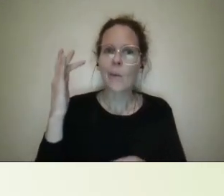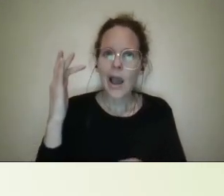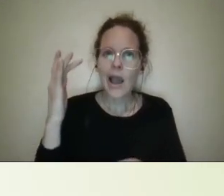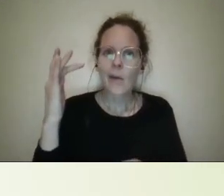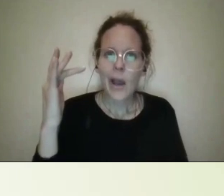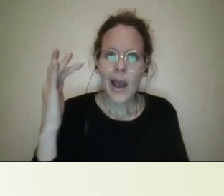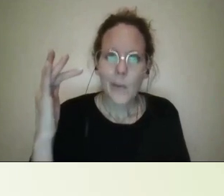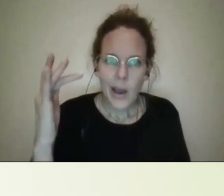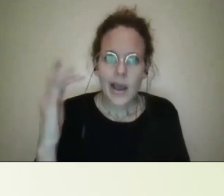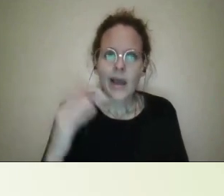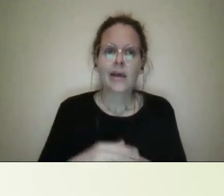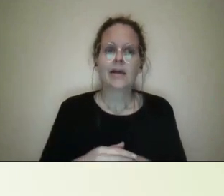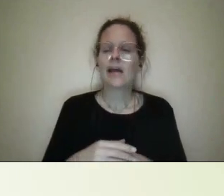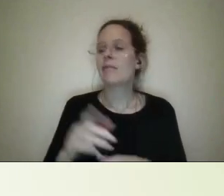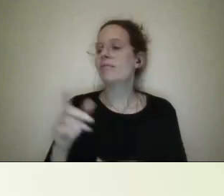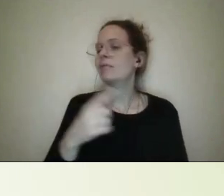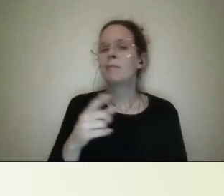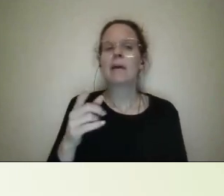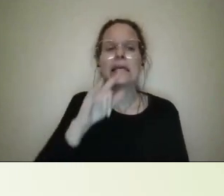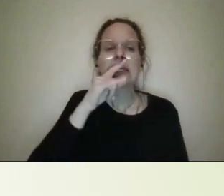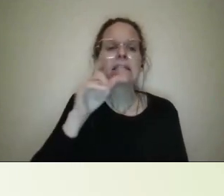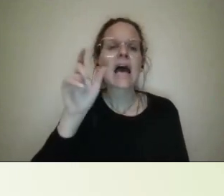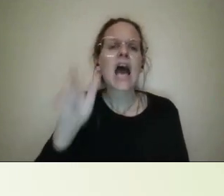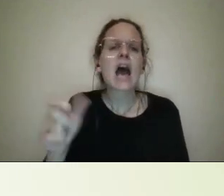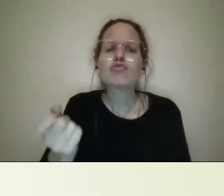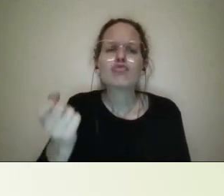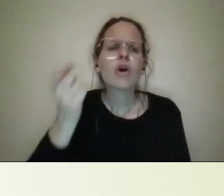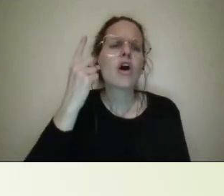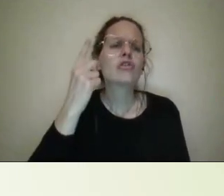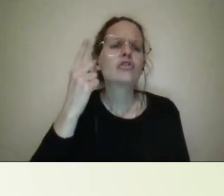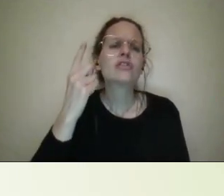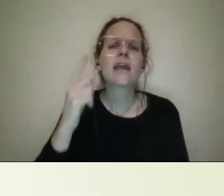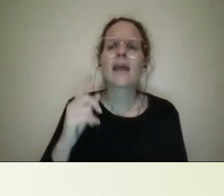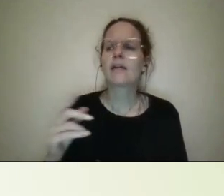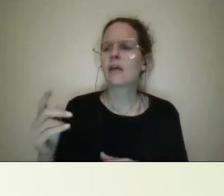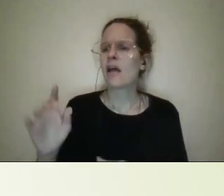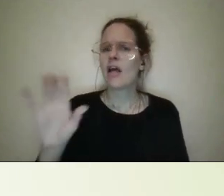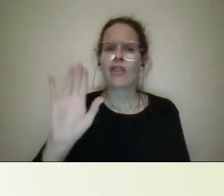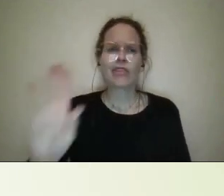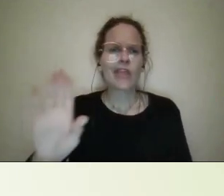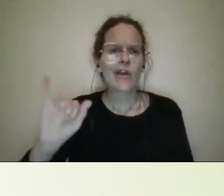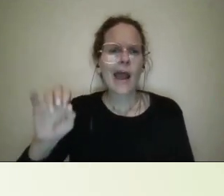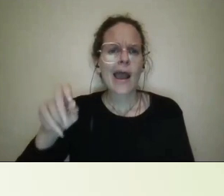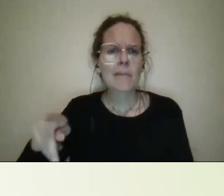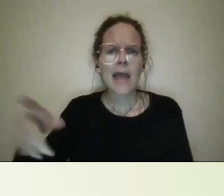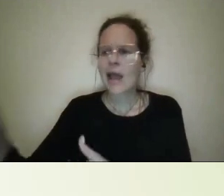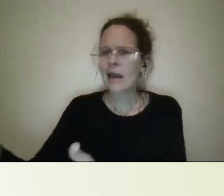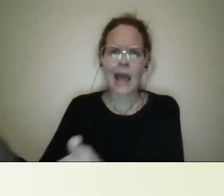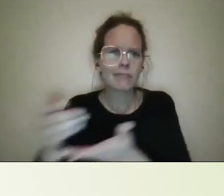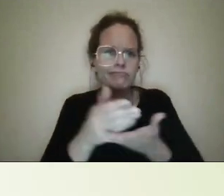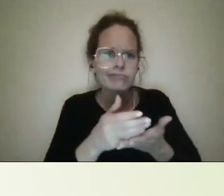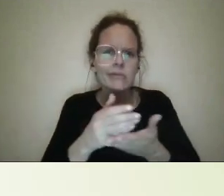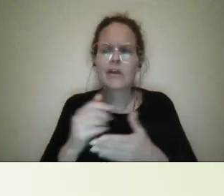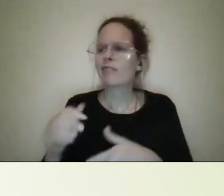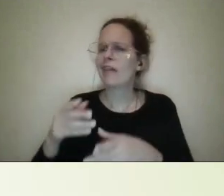we need to have them understand why we're taking their iPad away or they lost a privilege